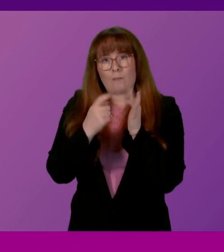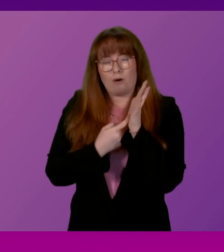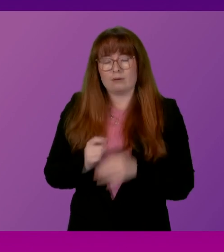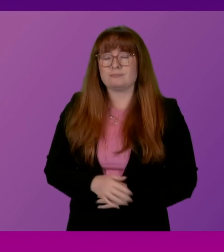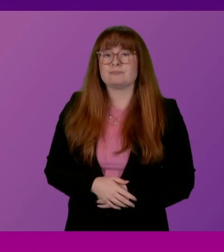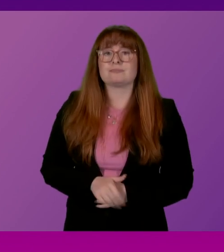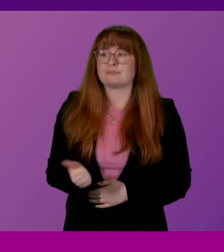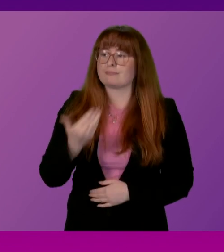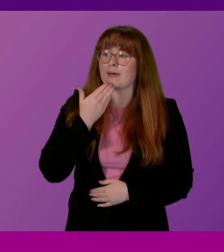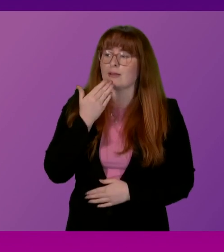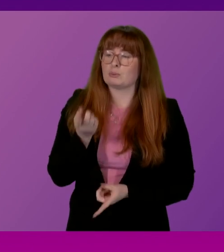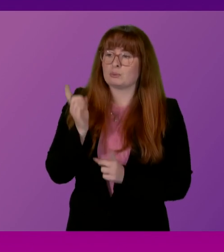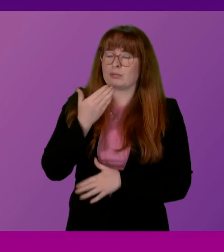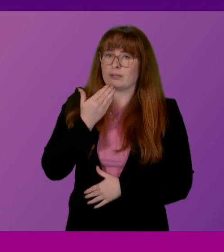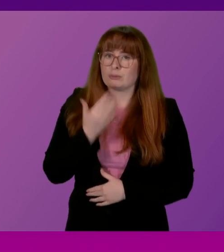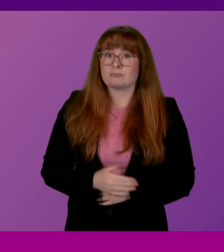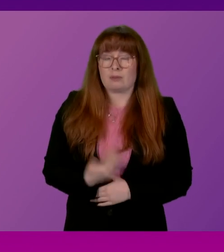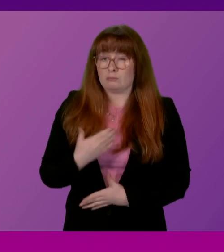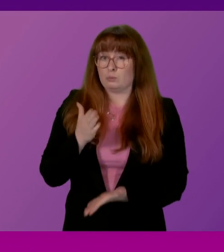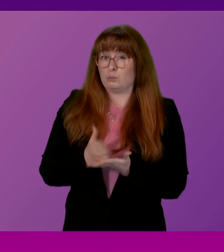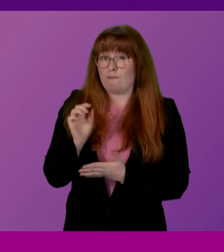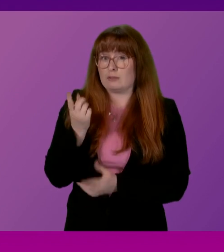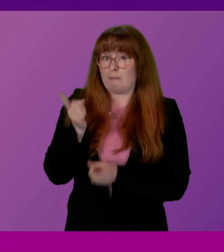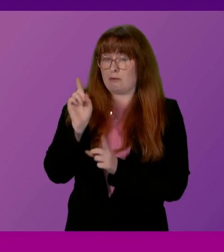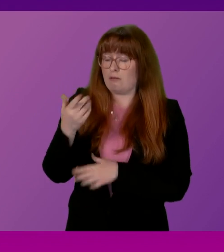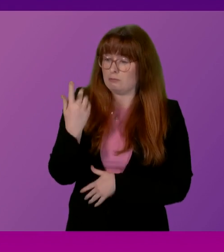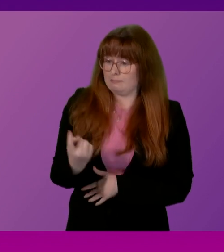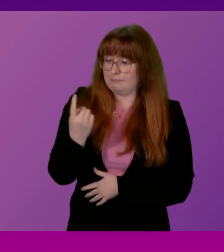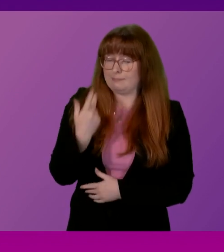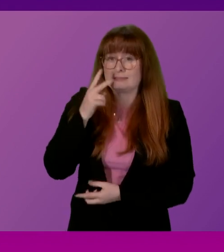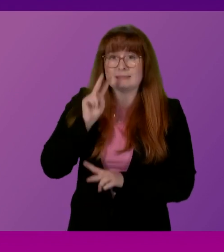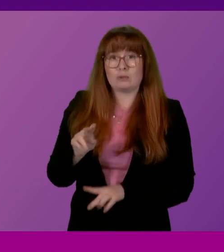I am sure that the First Minister will have seen the “No Life Half Lived” report from